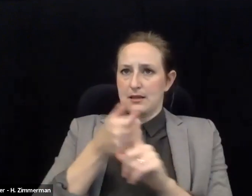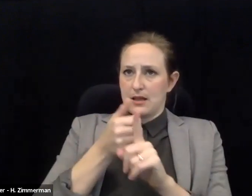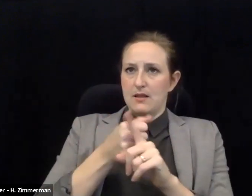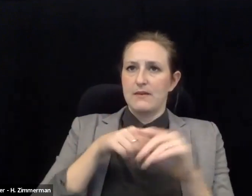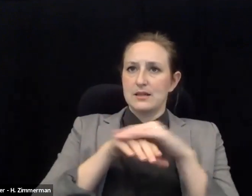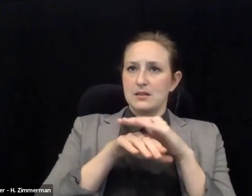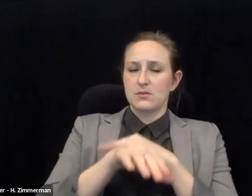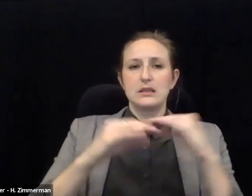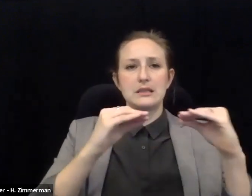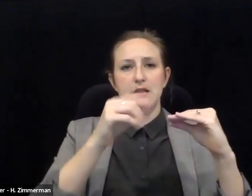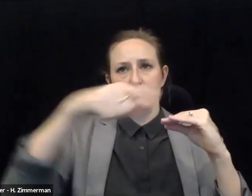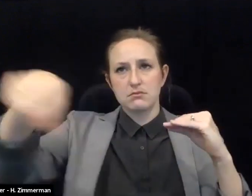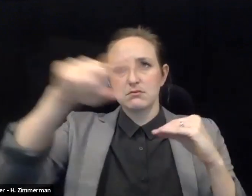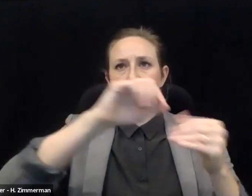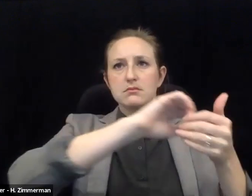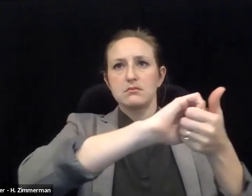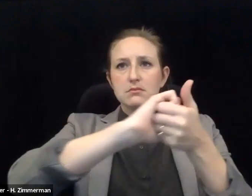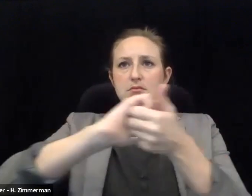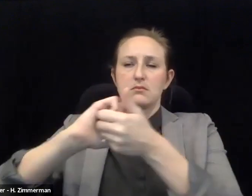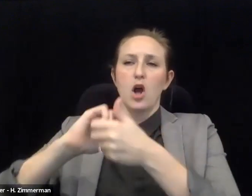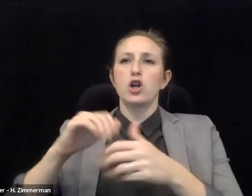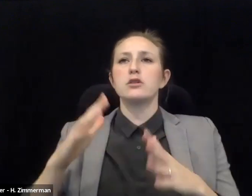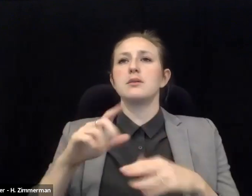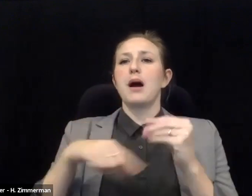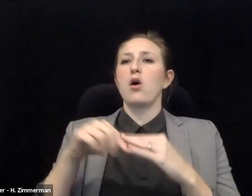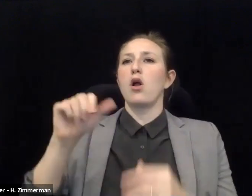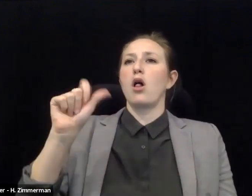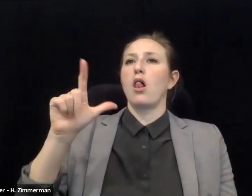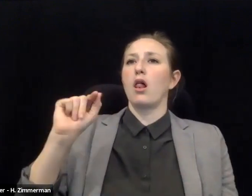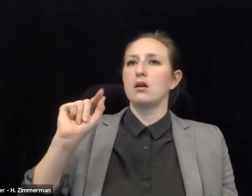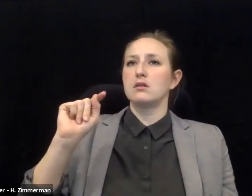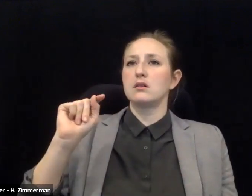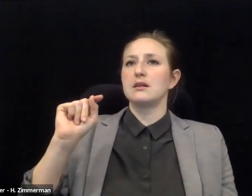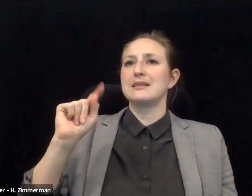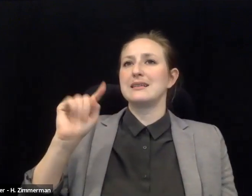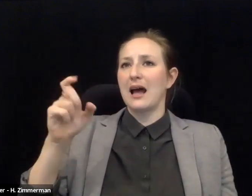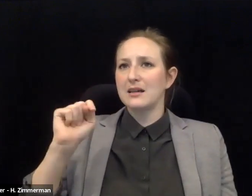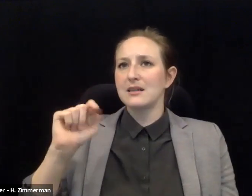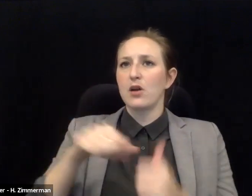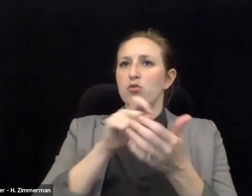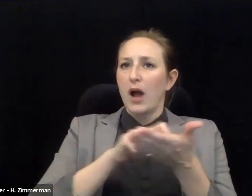about alt text and how how to write it, how to make other aspects of their